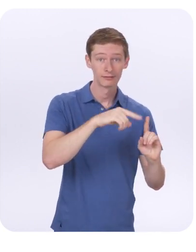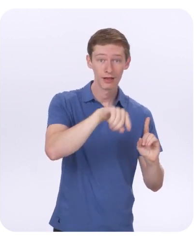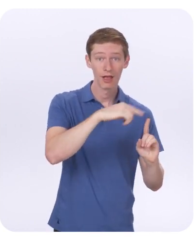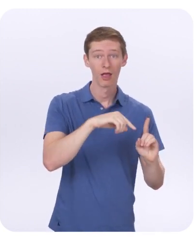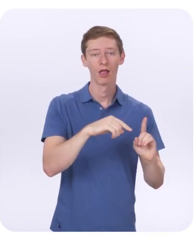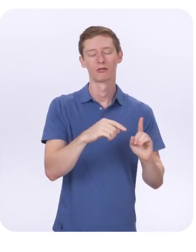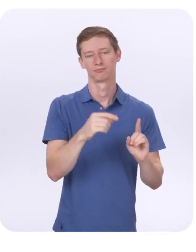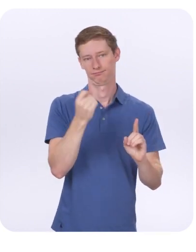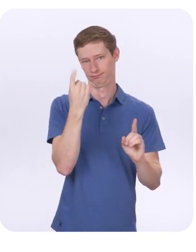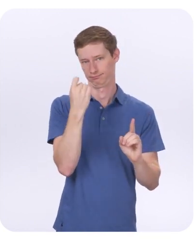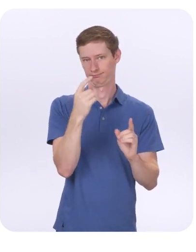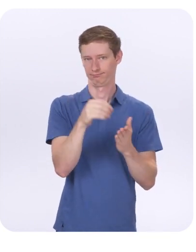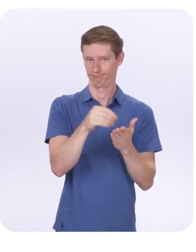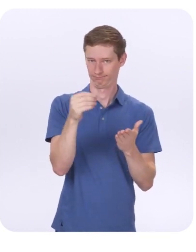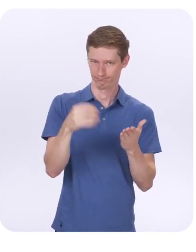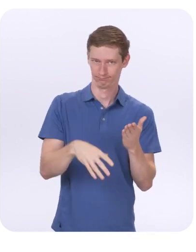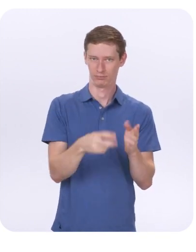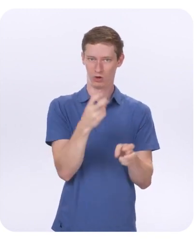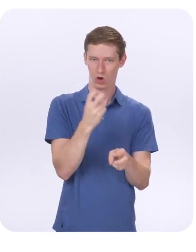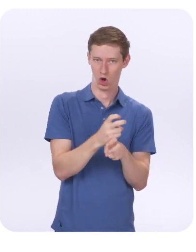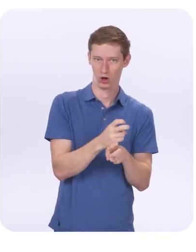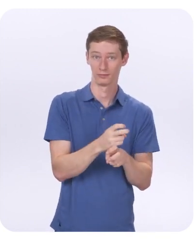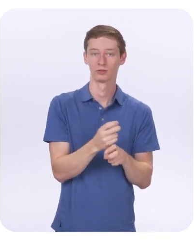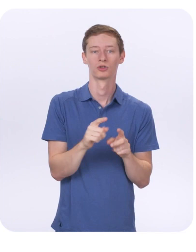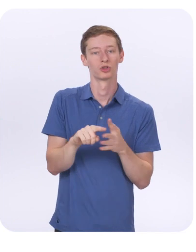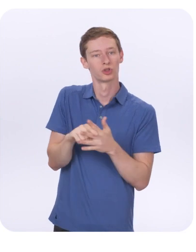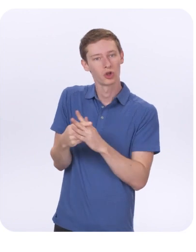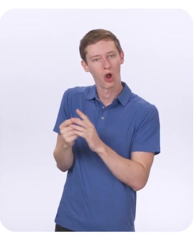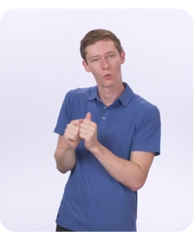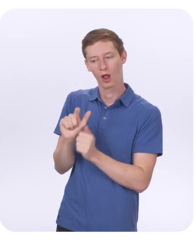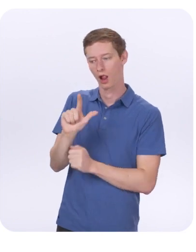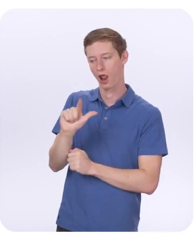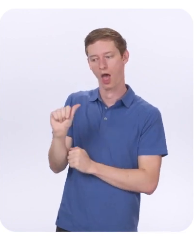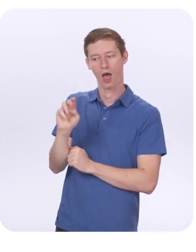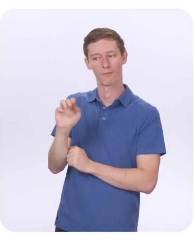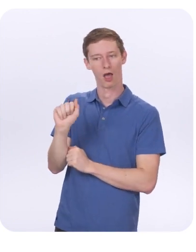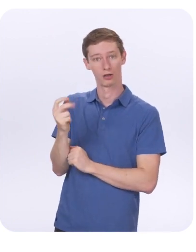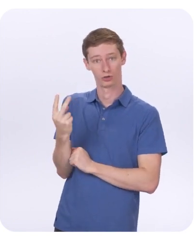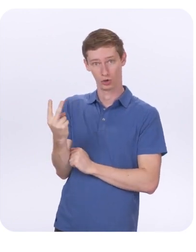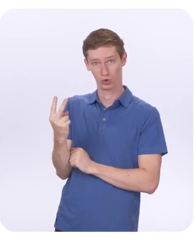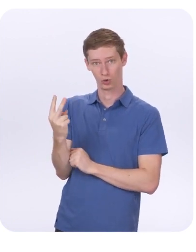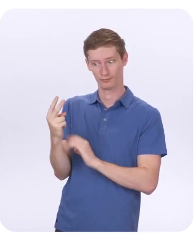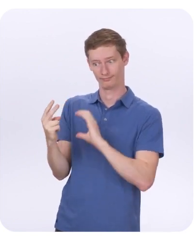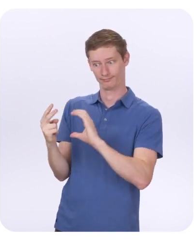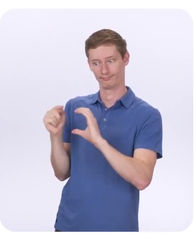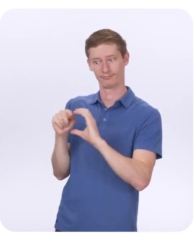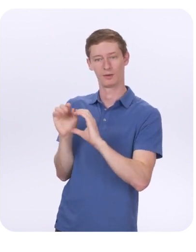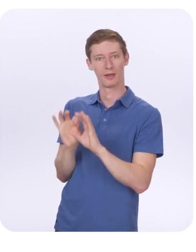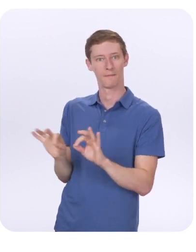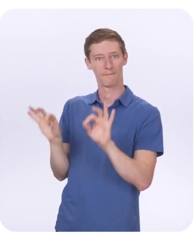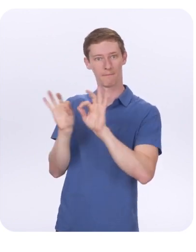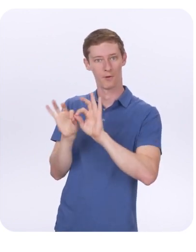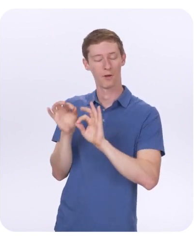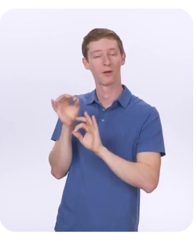because we estimate that we will have needed twice the compute resources to get the same performance if we started from scratch.